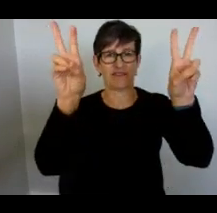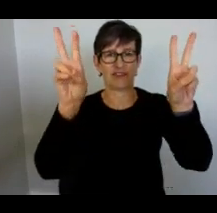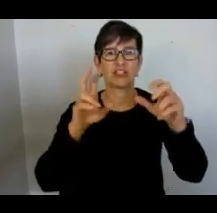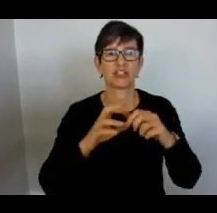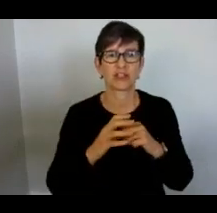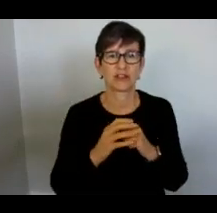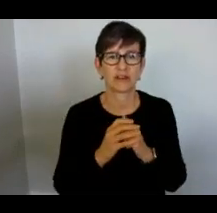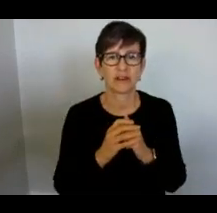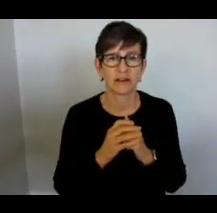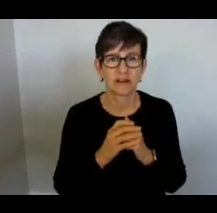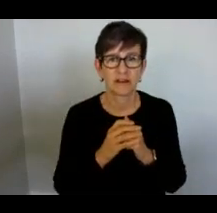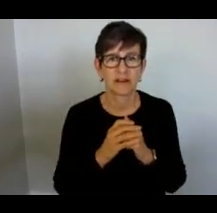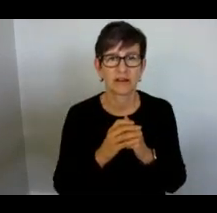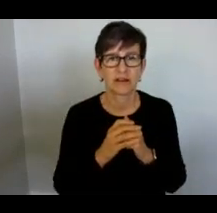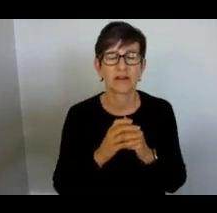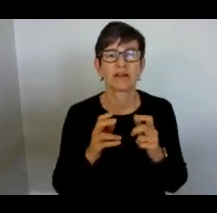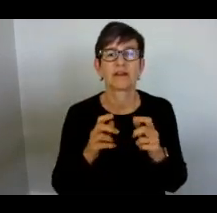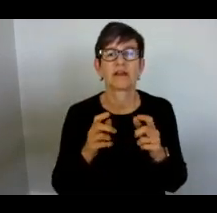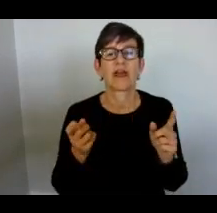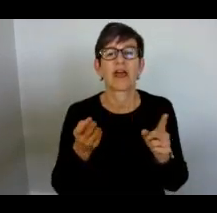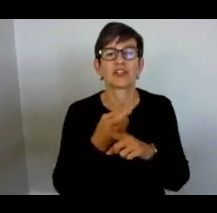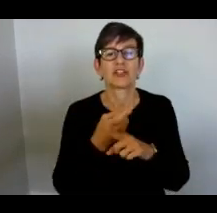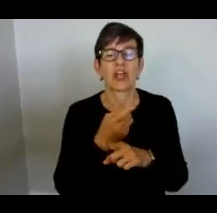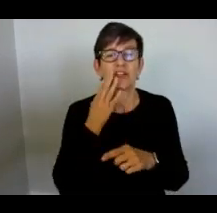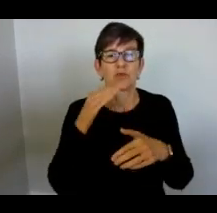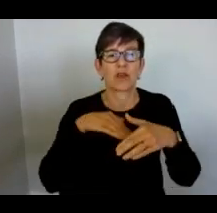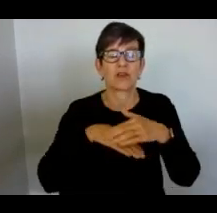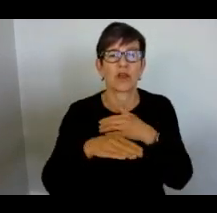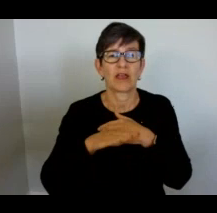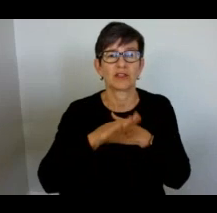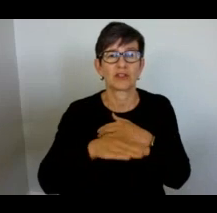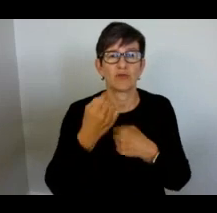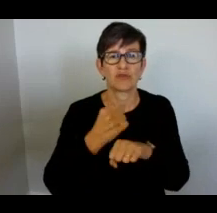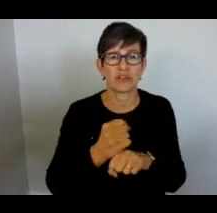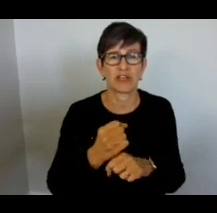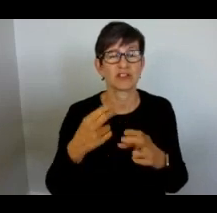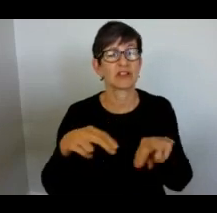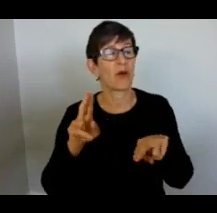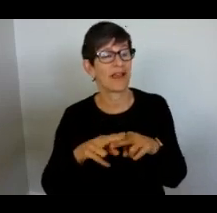get into child protection application. Often if the grandparent was involved in the investigation